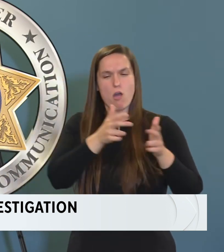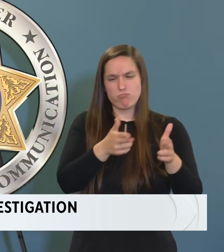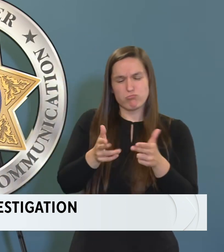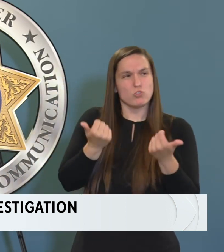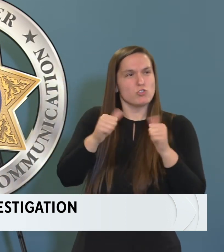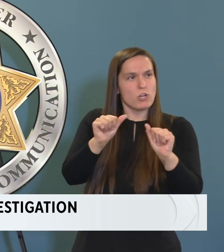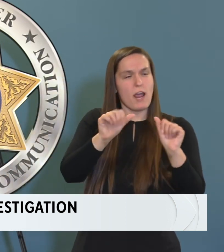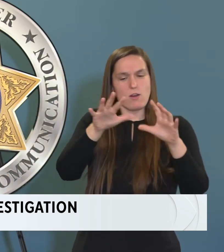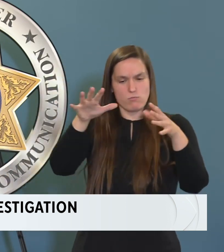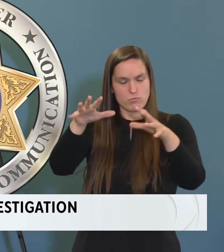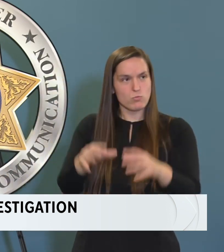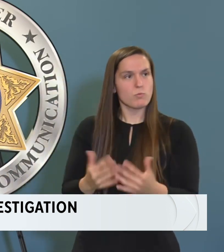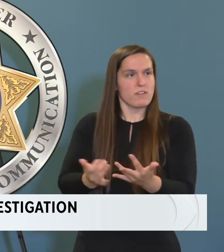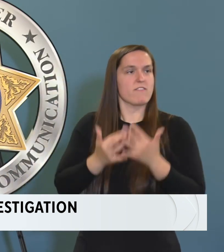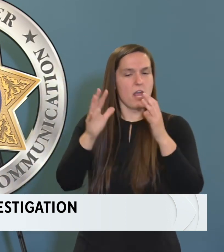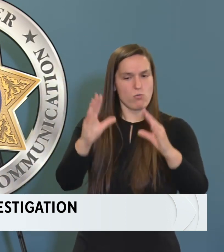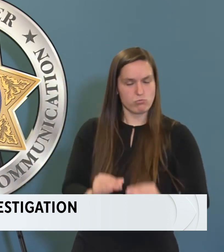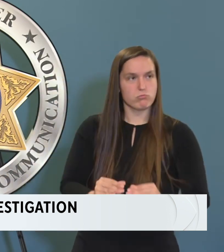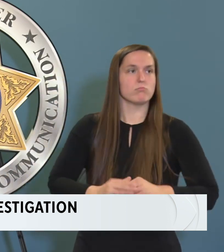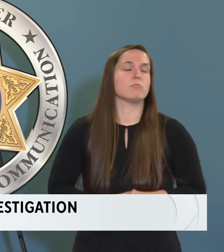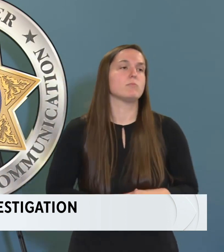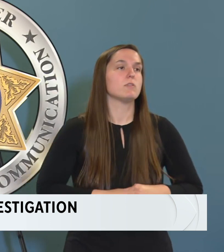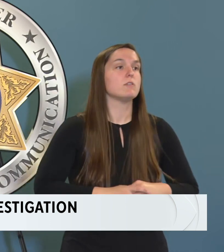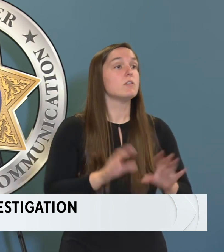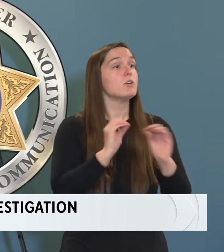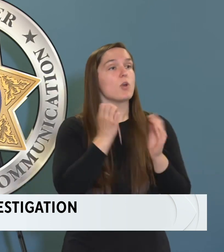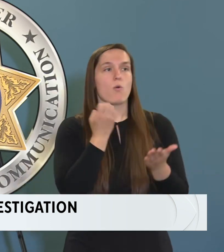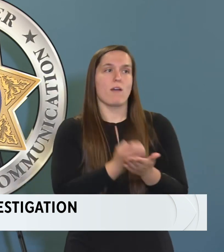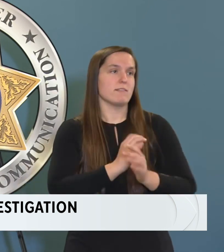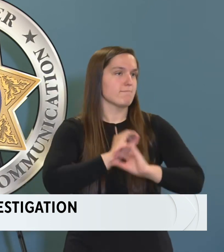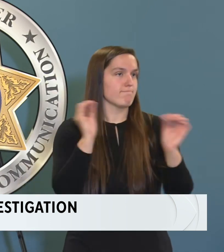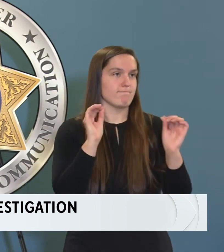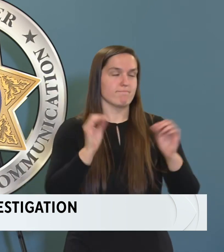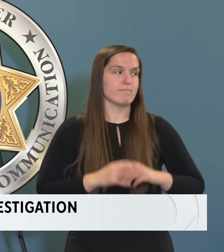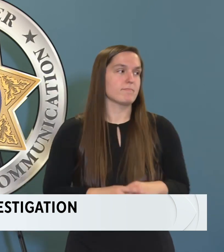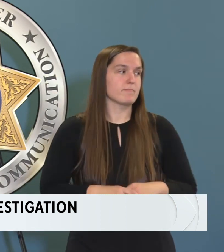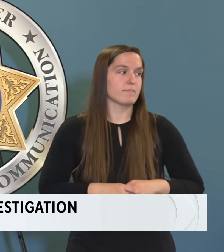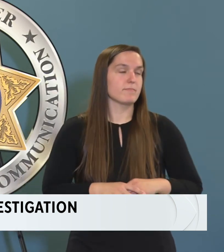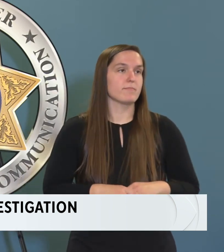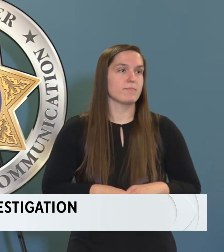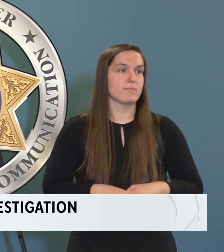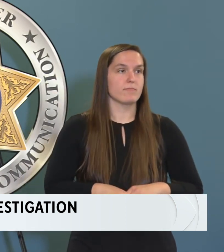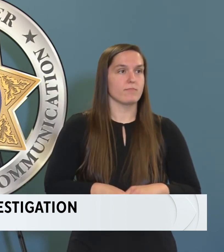DECEMBER 30th WHEN PEOPLE FIRST ARRIVED AT THE PROPERTY AND RESIDENTS AND FIREFIGHTERS